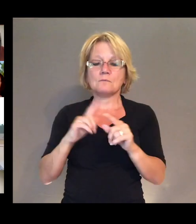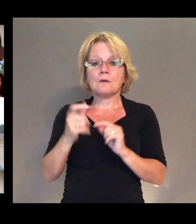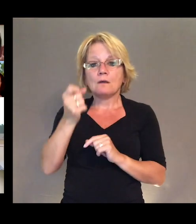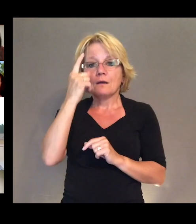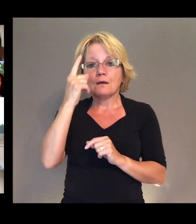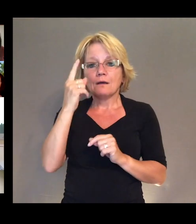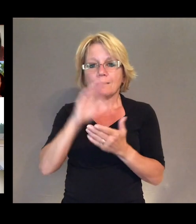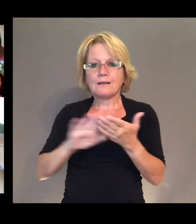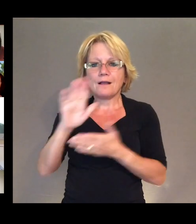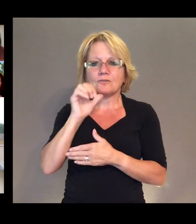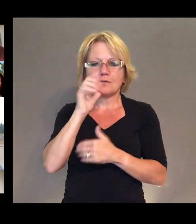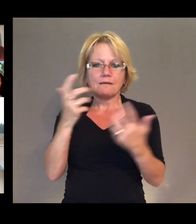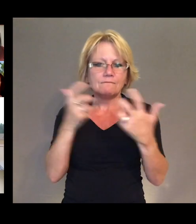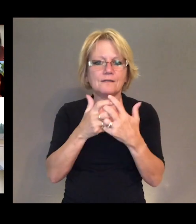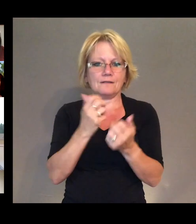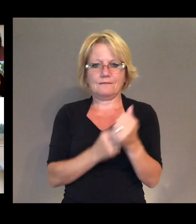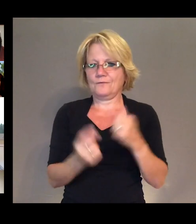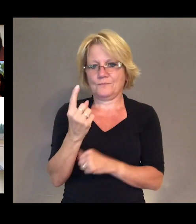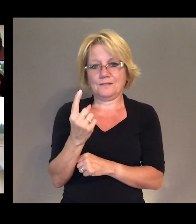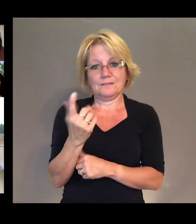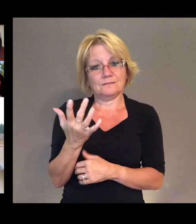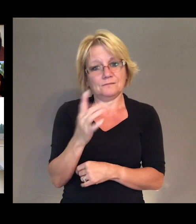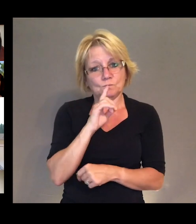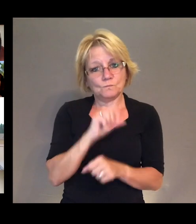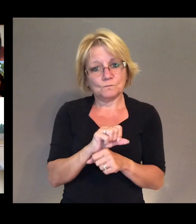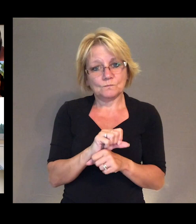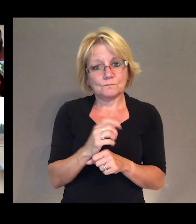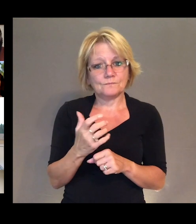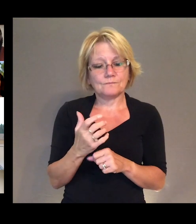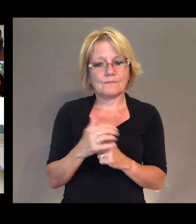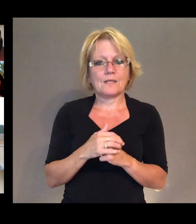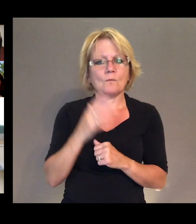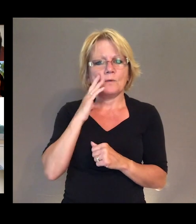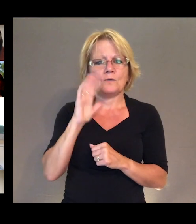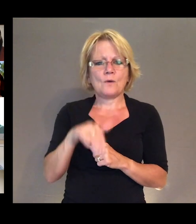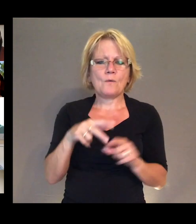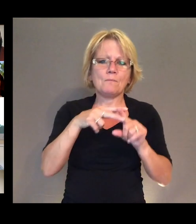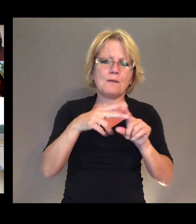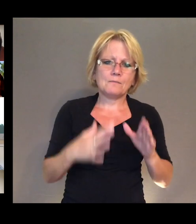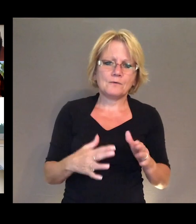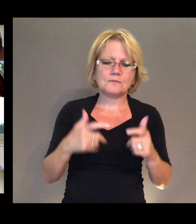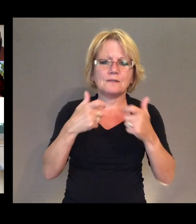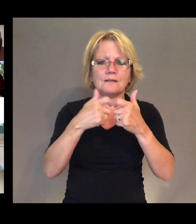And that's a reality. And we all know plumbers, electricians, carpenters